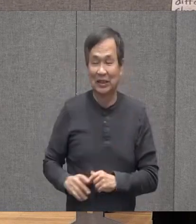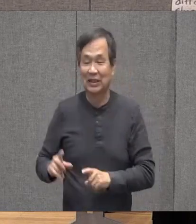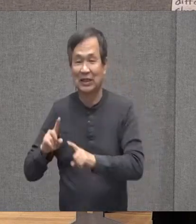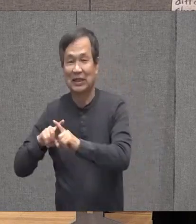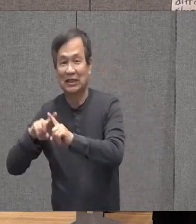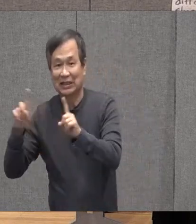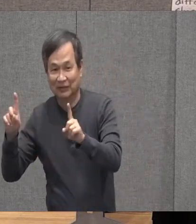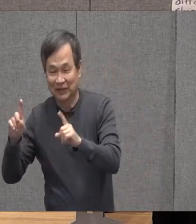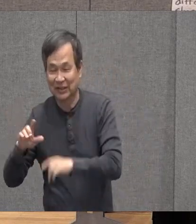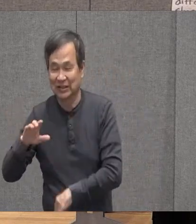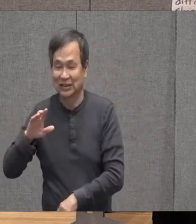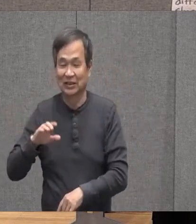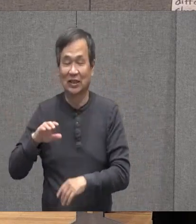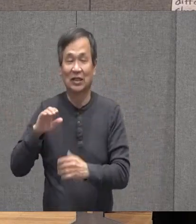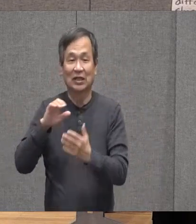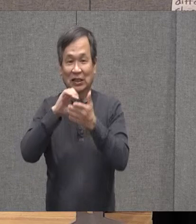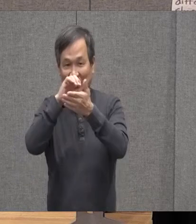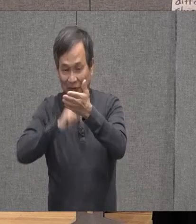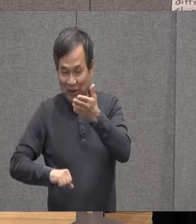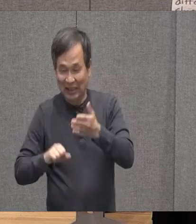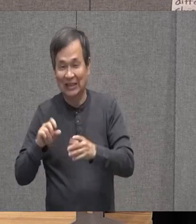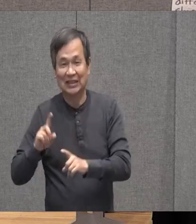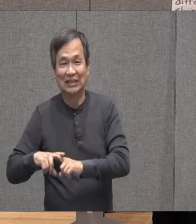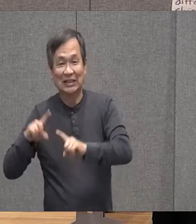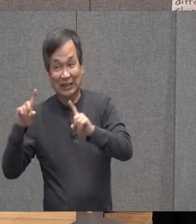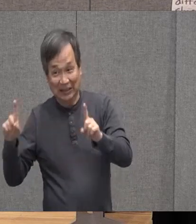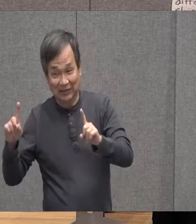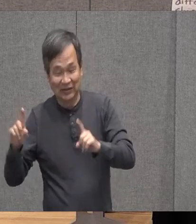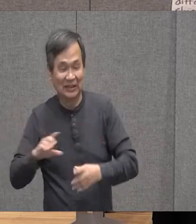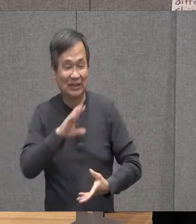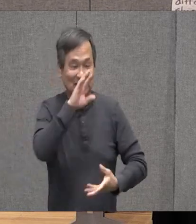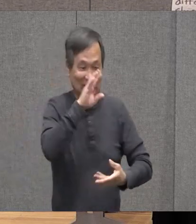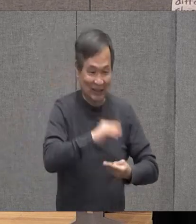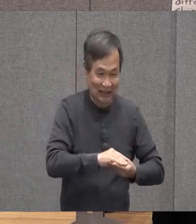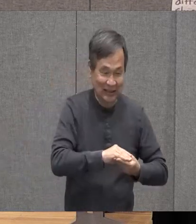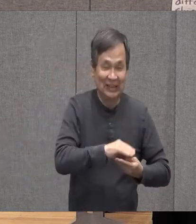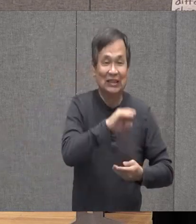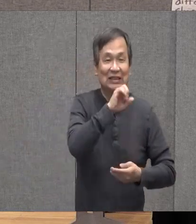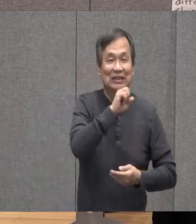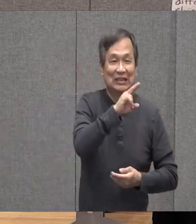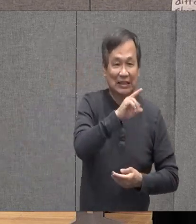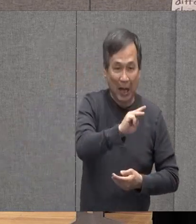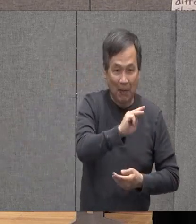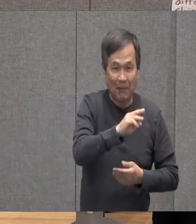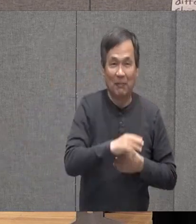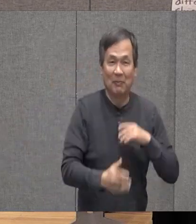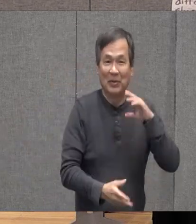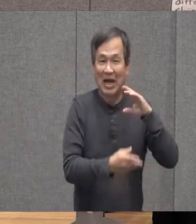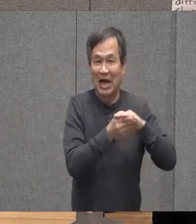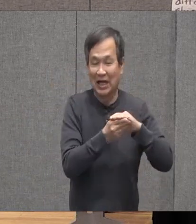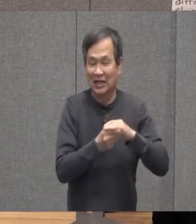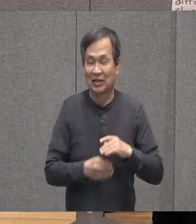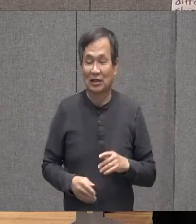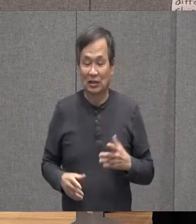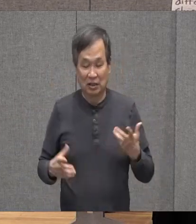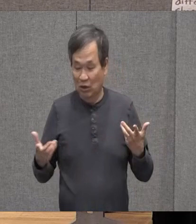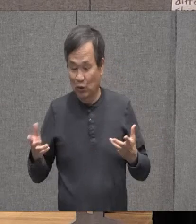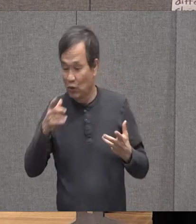So, a little bit different than how you might've played, but the person who has the greater sum is gonna collect all of those cards.